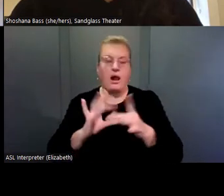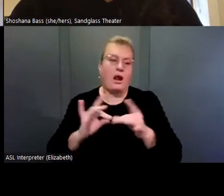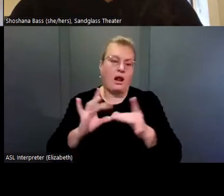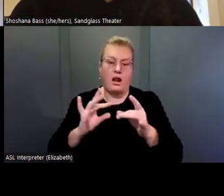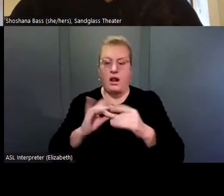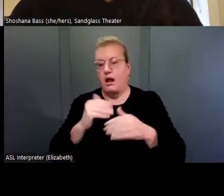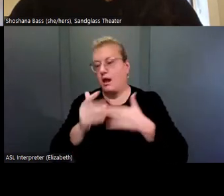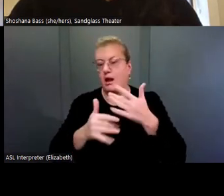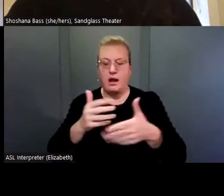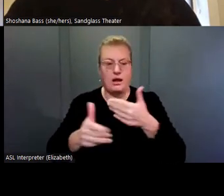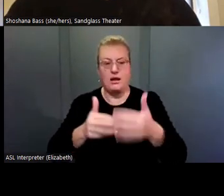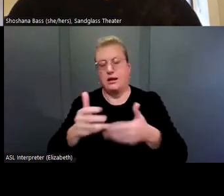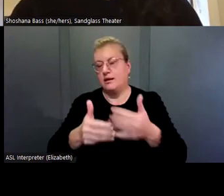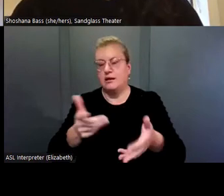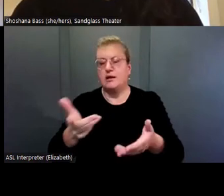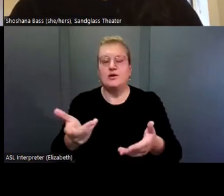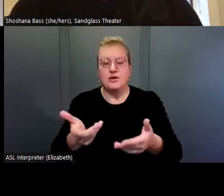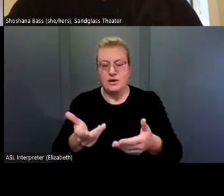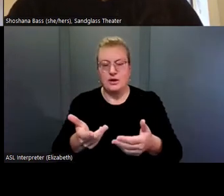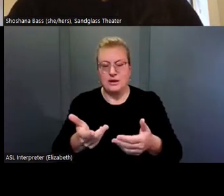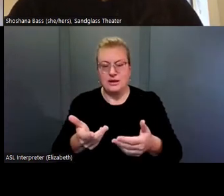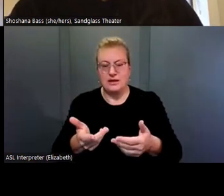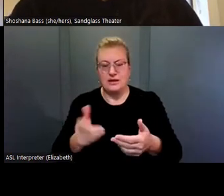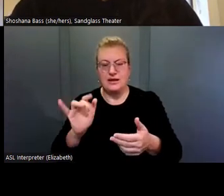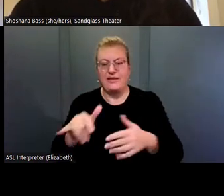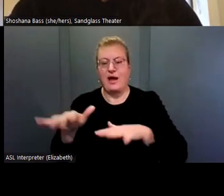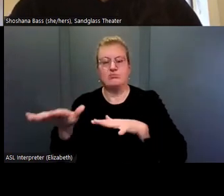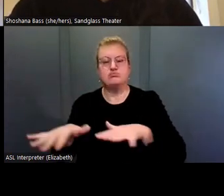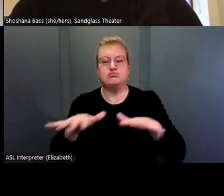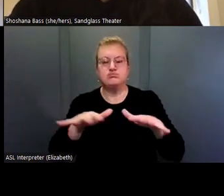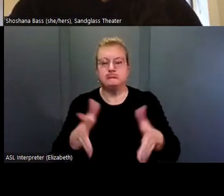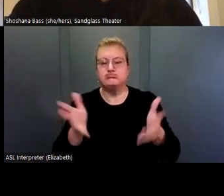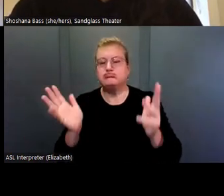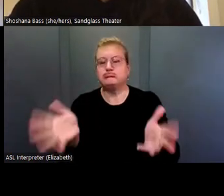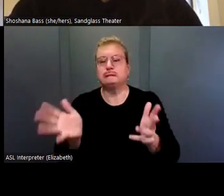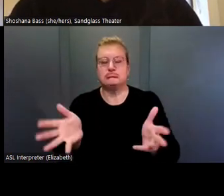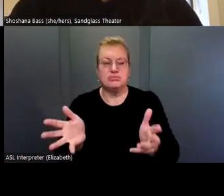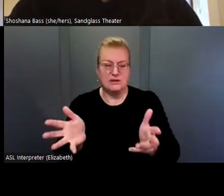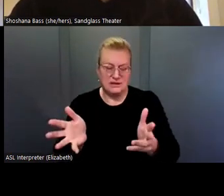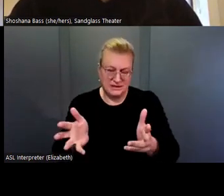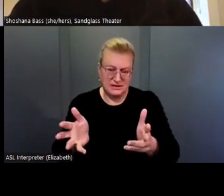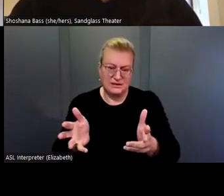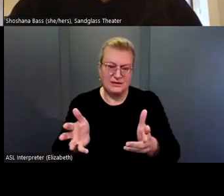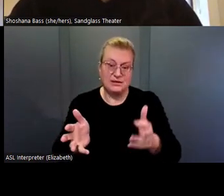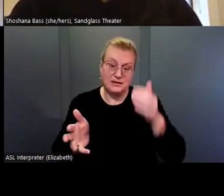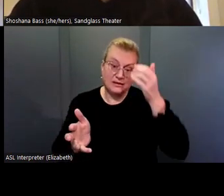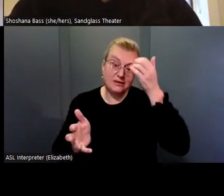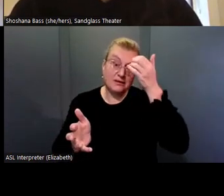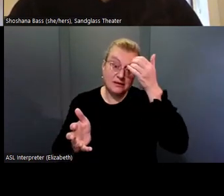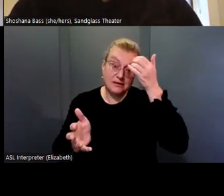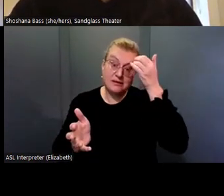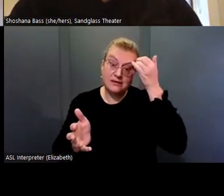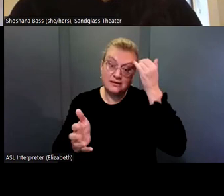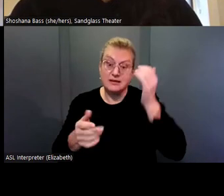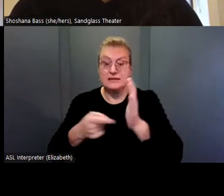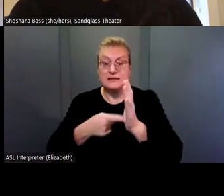And so it's that casual conversation that sometimes is the more fruitful.